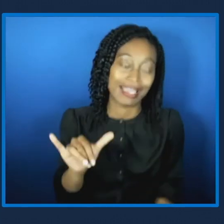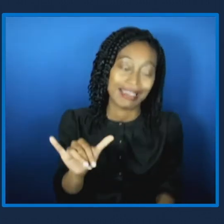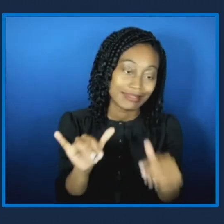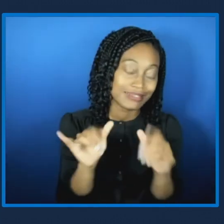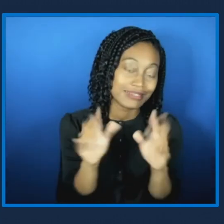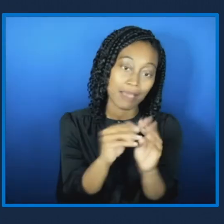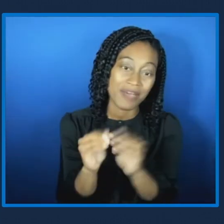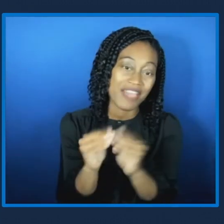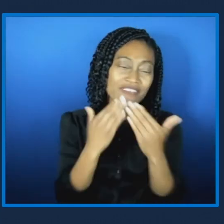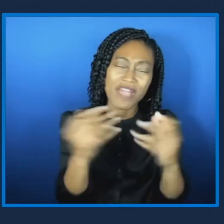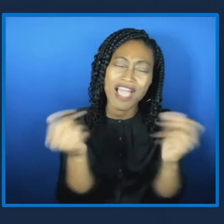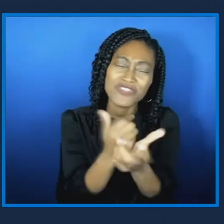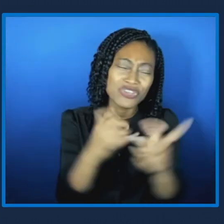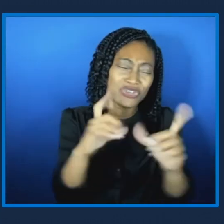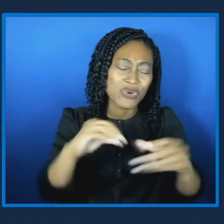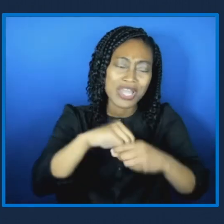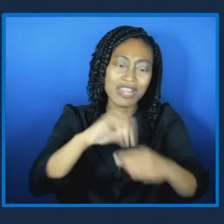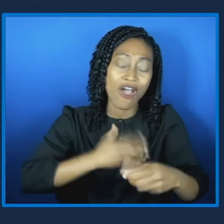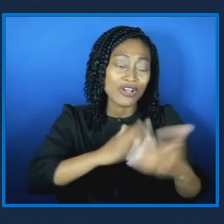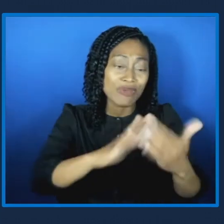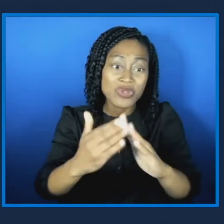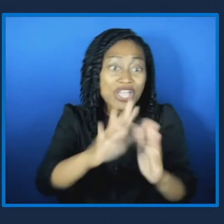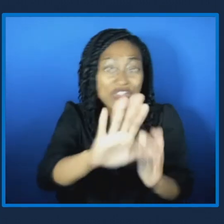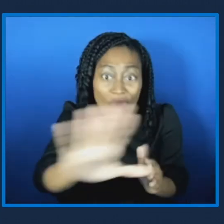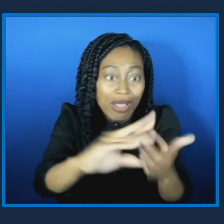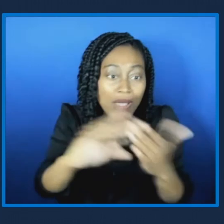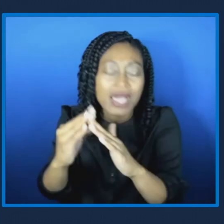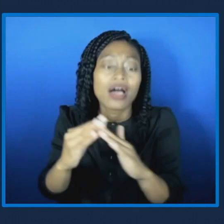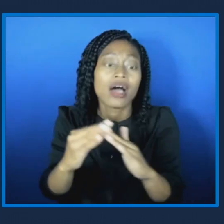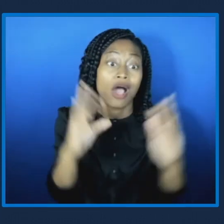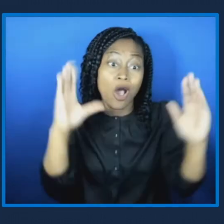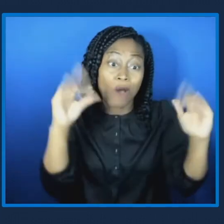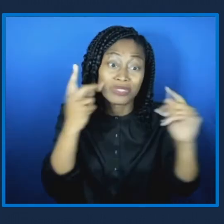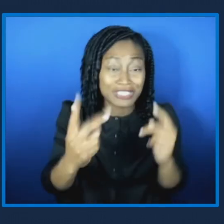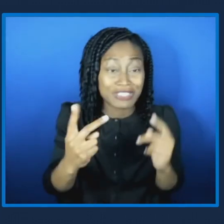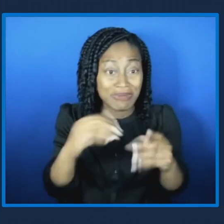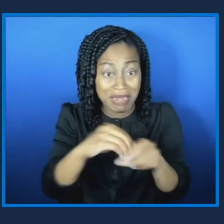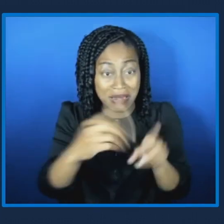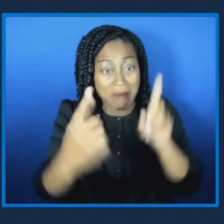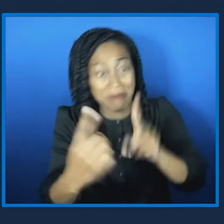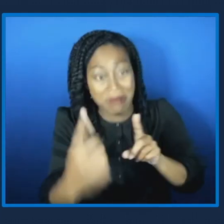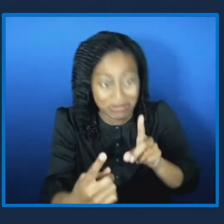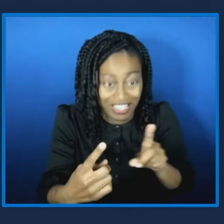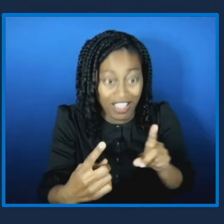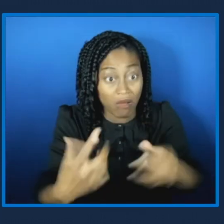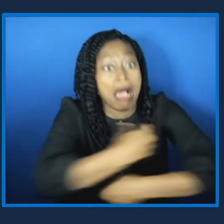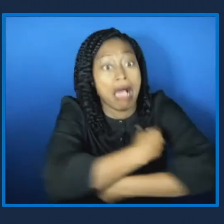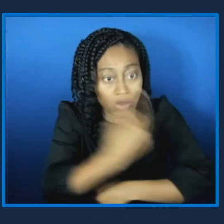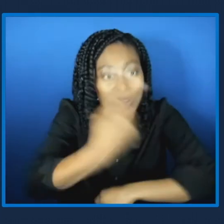And I hope to see you all in person for a hug one day soon. And to everyone, to the audience,